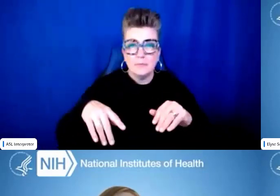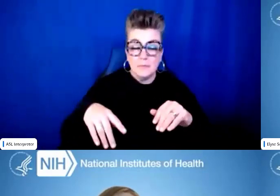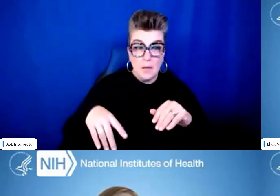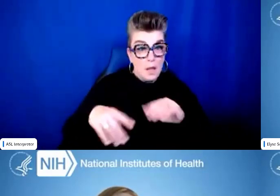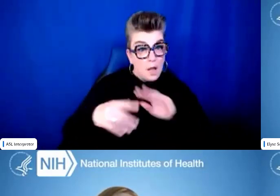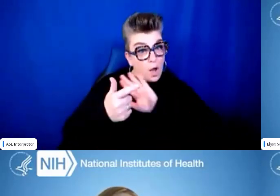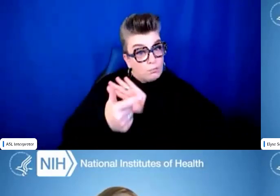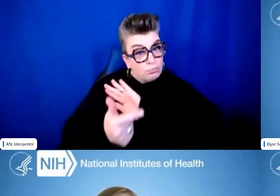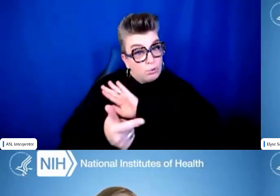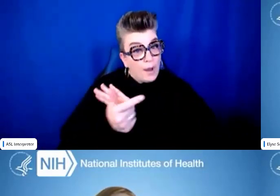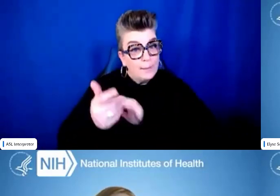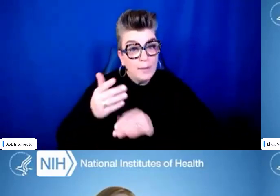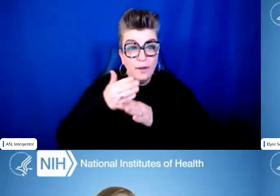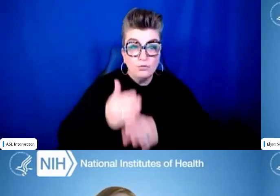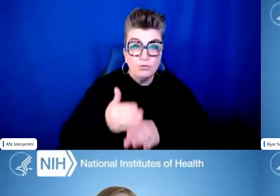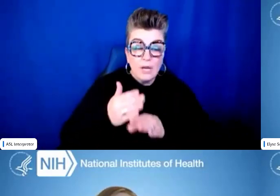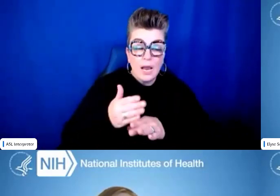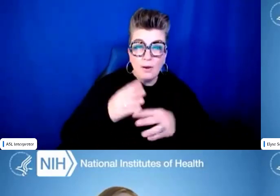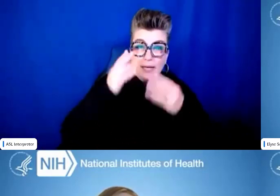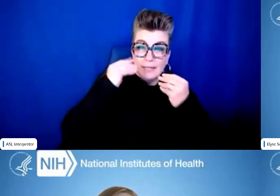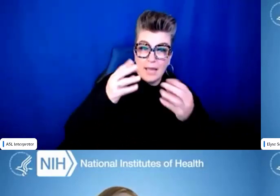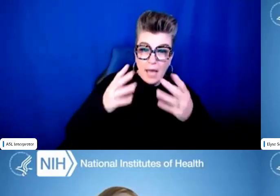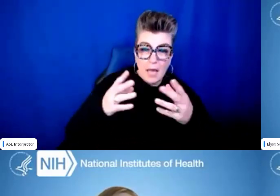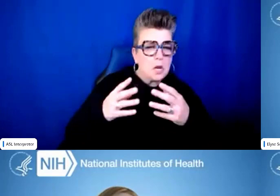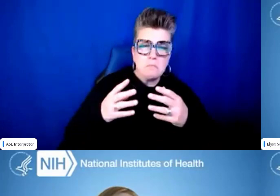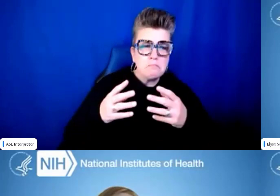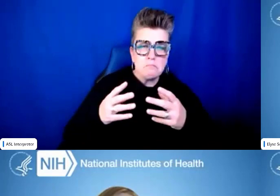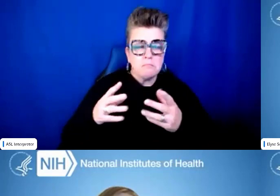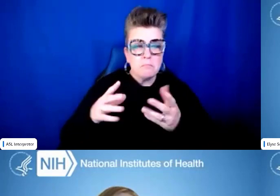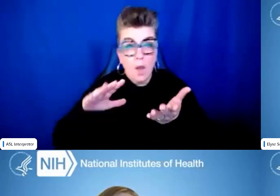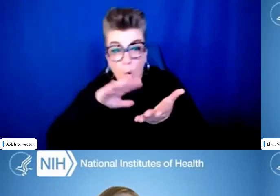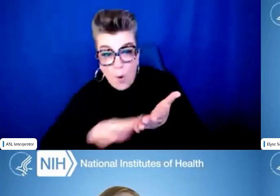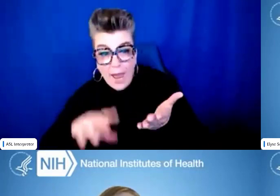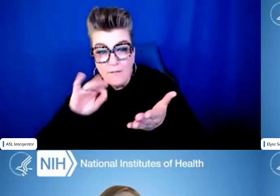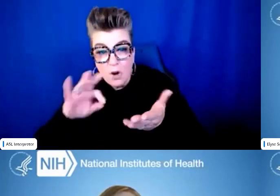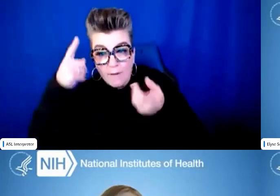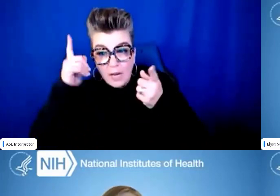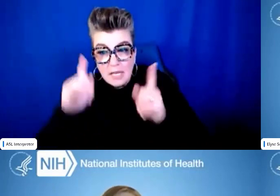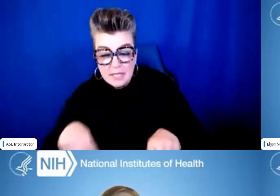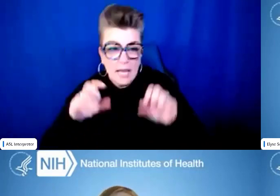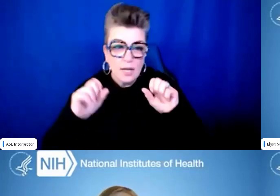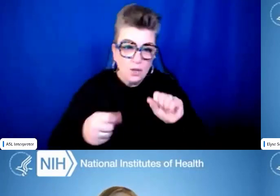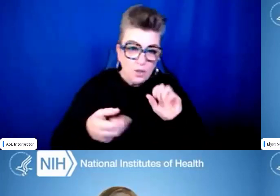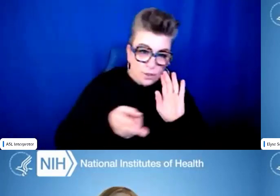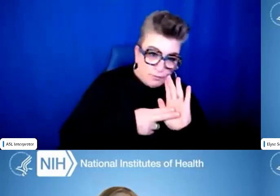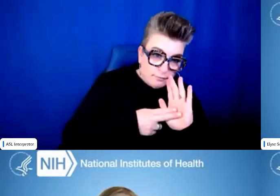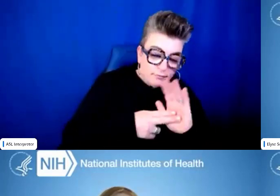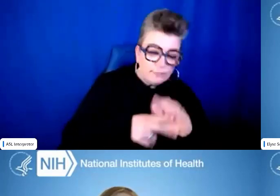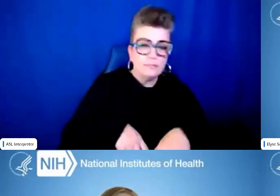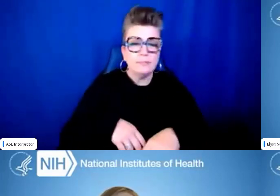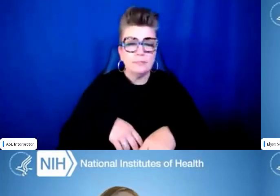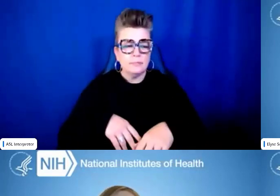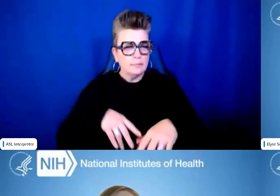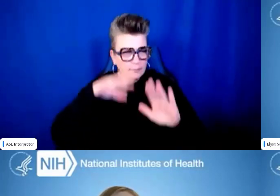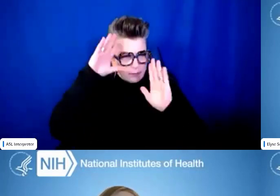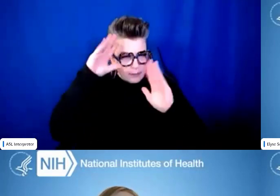that are obtained under a waiver of consent. And it also doesn't set expectations for what type of consent should be obtained,